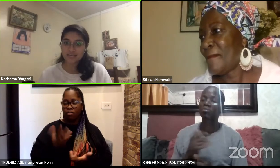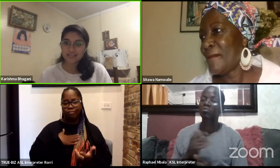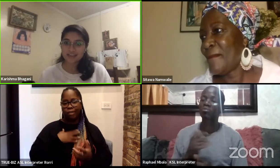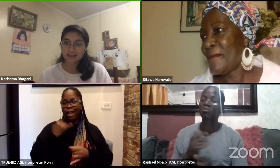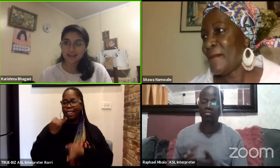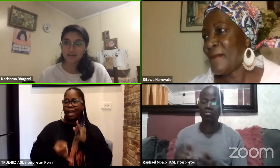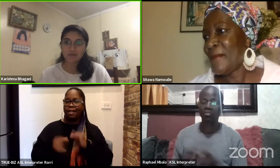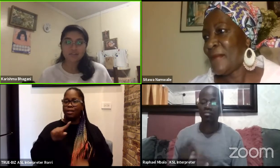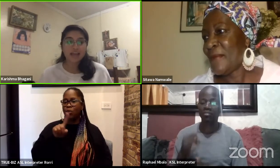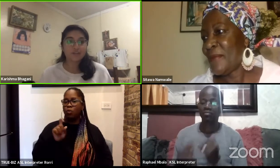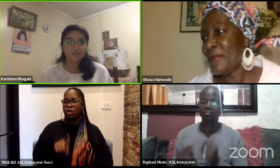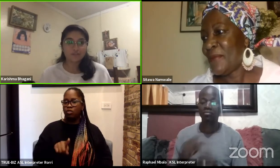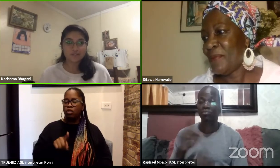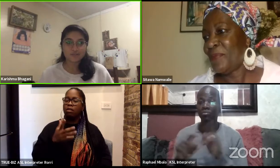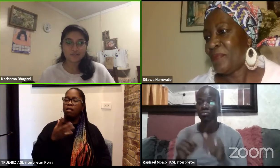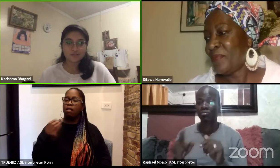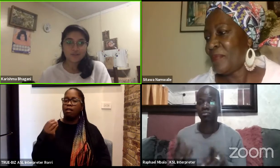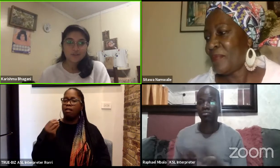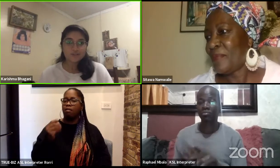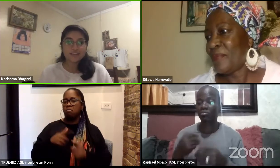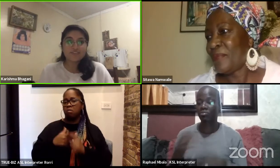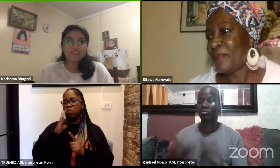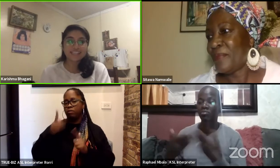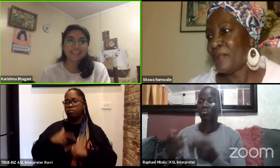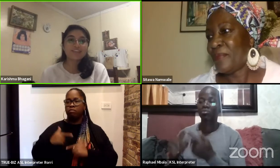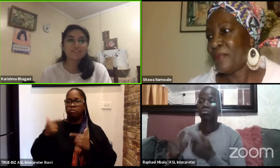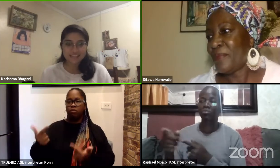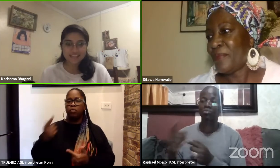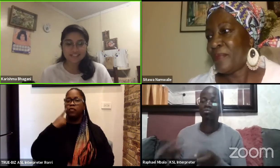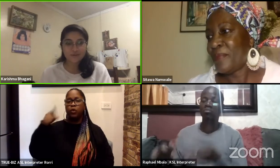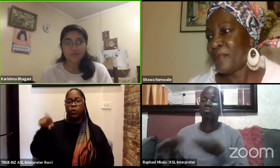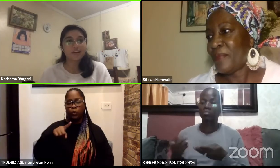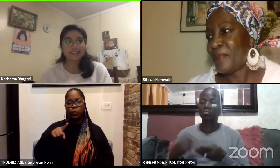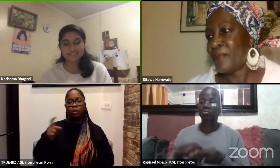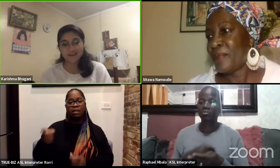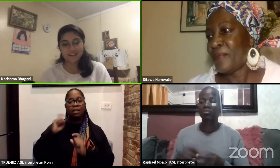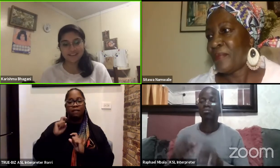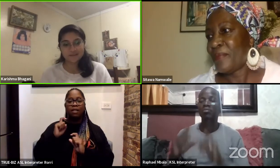and I want to hand it over to you to give us the gift that is your work, Sitawa.